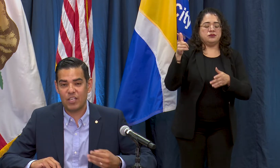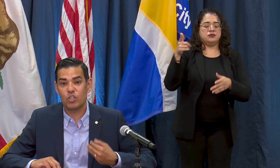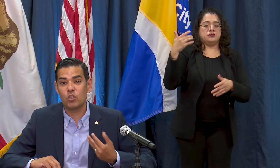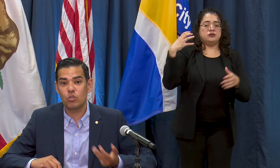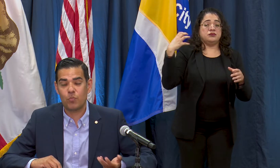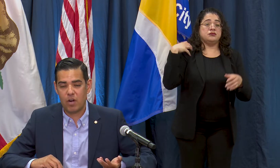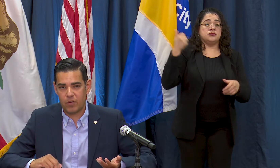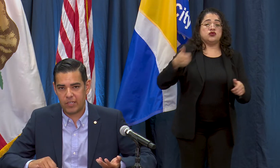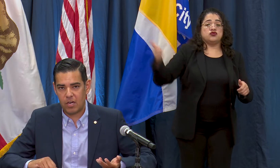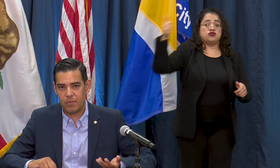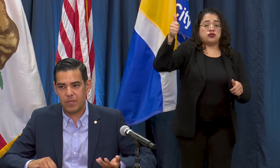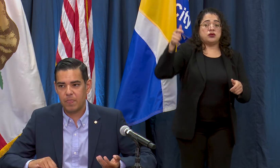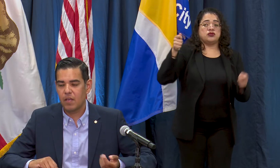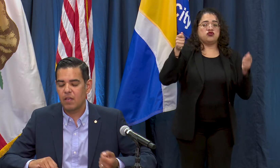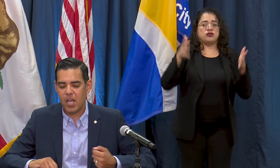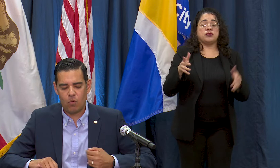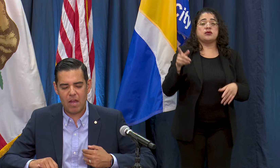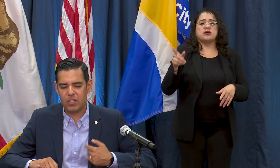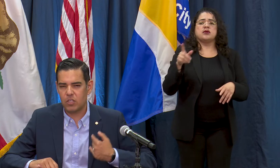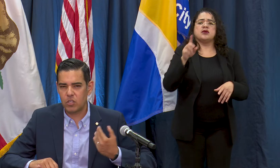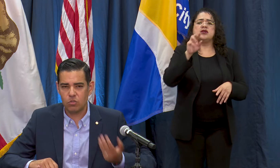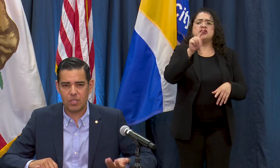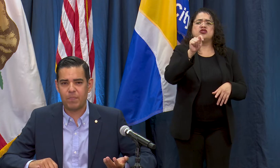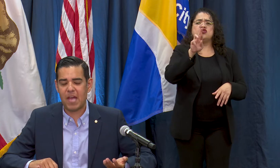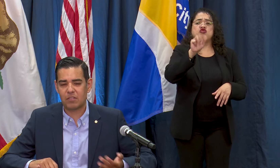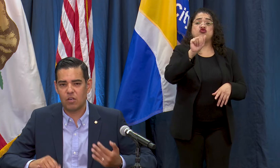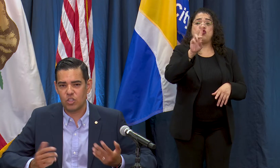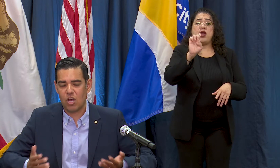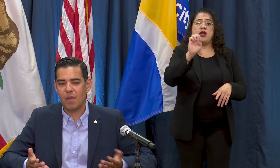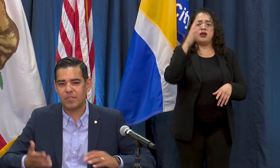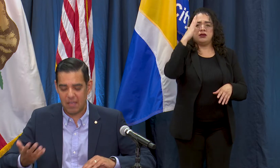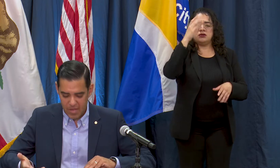huge part of our economy and we're having huge impacts on jobs and that